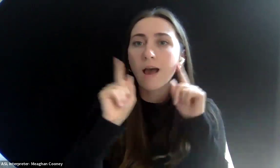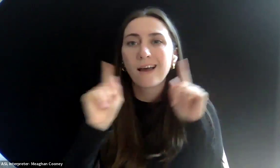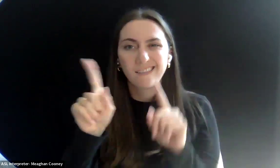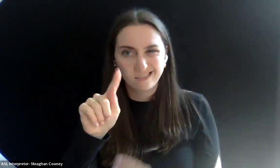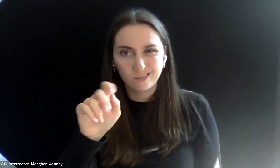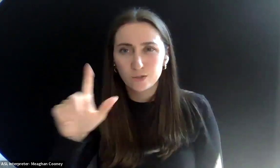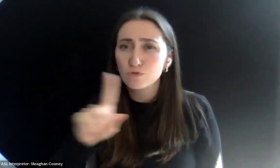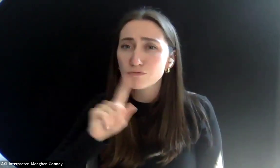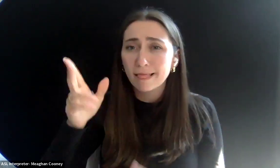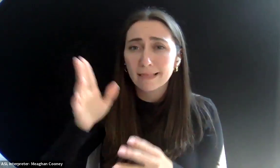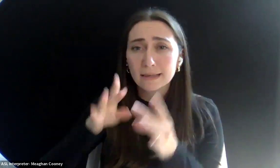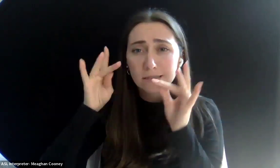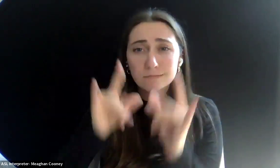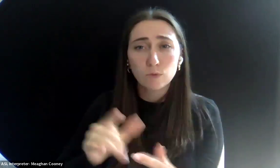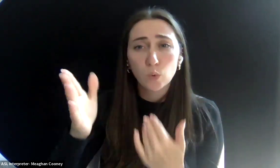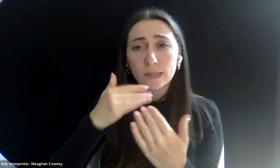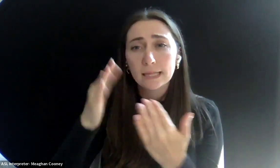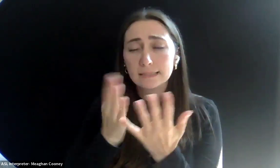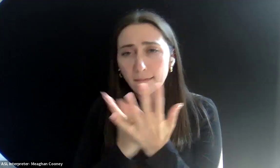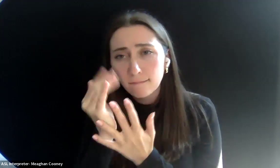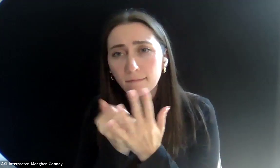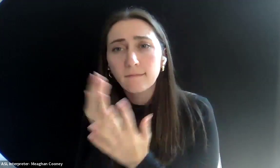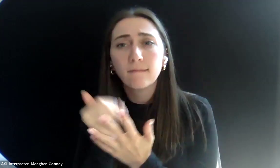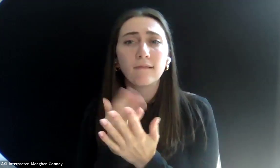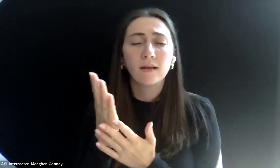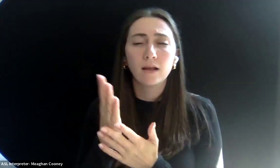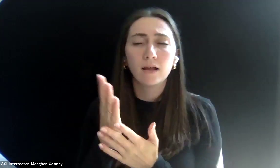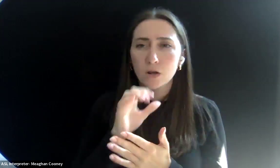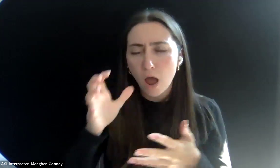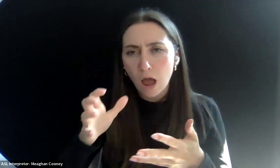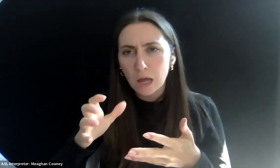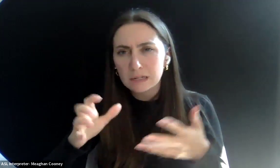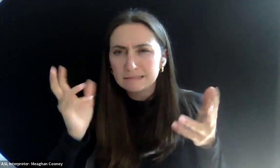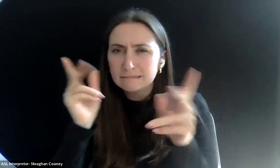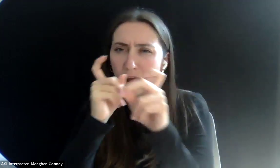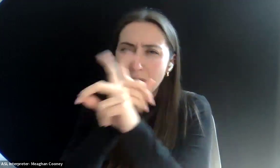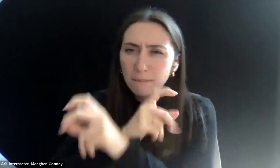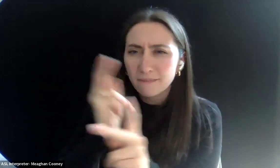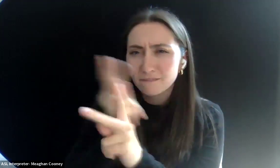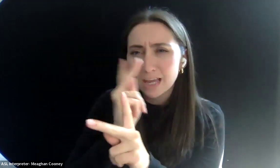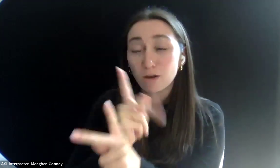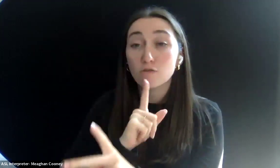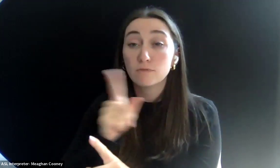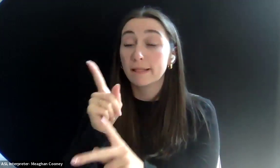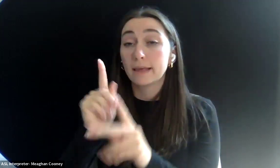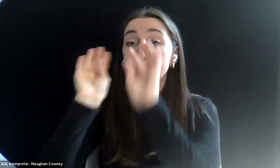fairly easy and it's, it's not a heavy lift to attach this report to the ENF form.